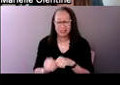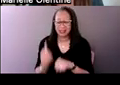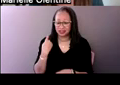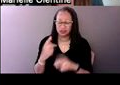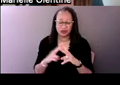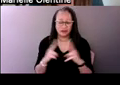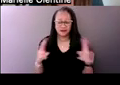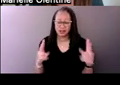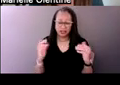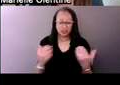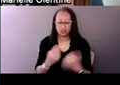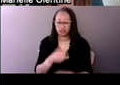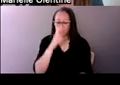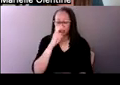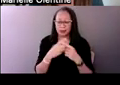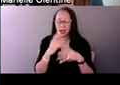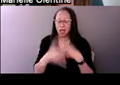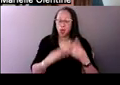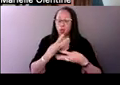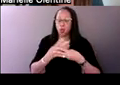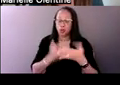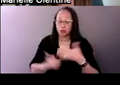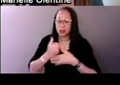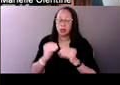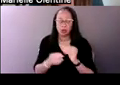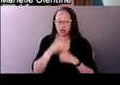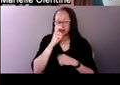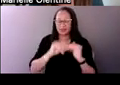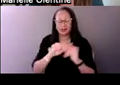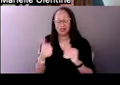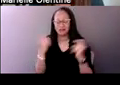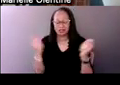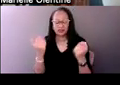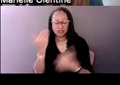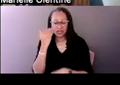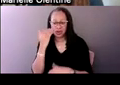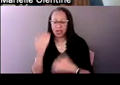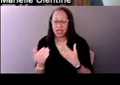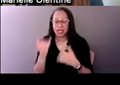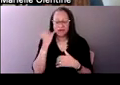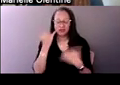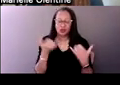Yeah. Absolutely. Thank you, Marielle. And that actually ties into -- I'm going to pose